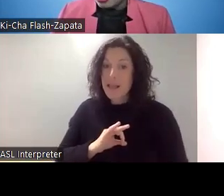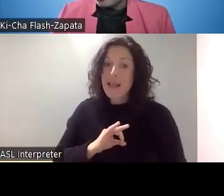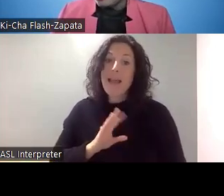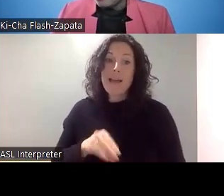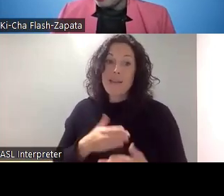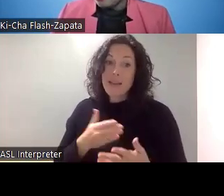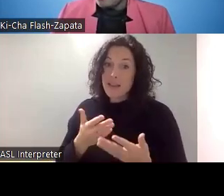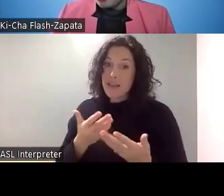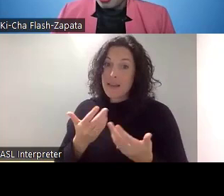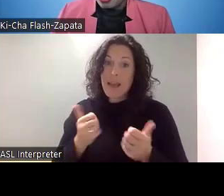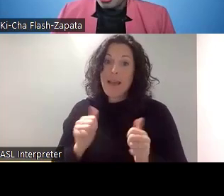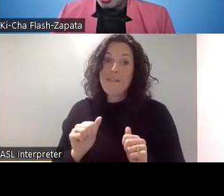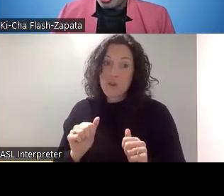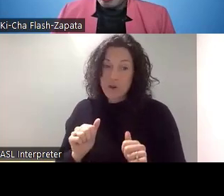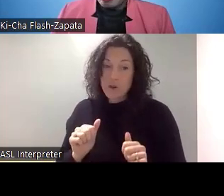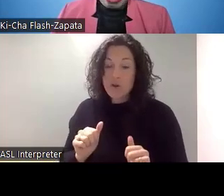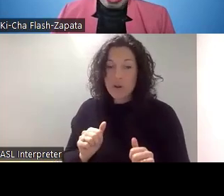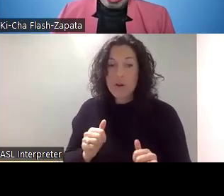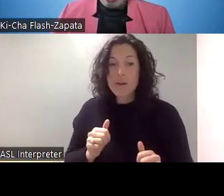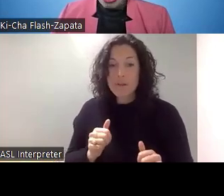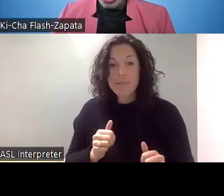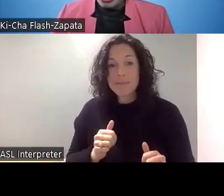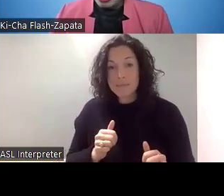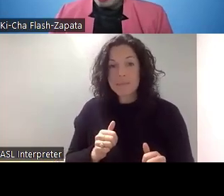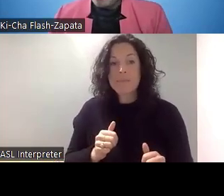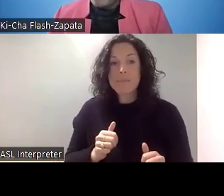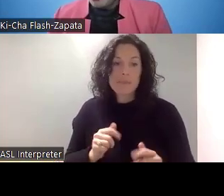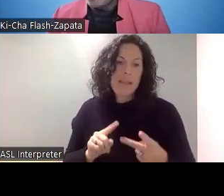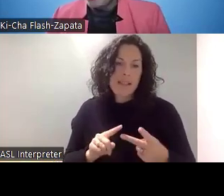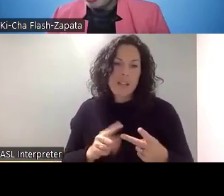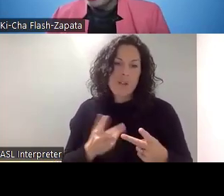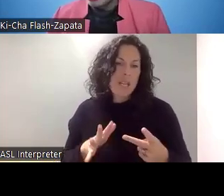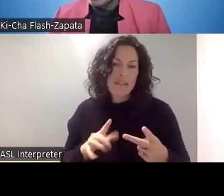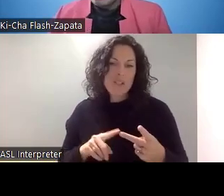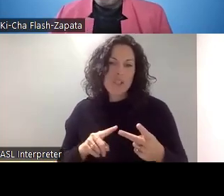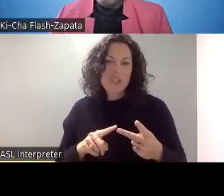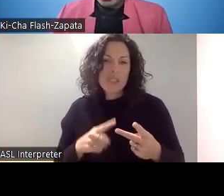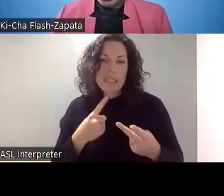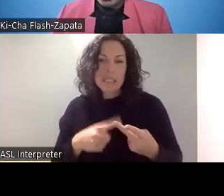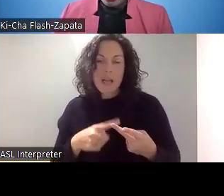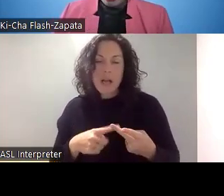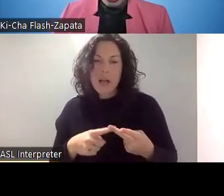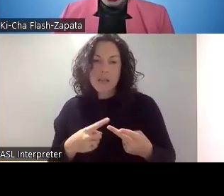and we've reviewed the second bullet before as well so ... But it is required,